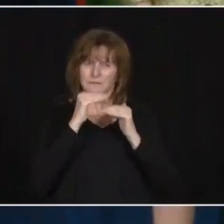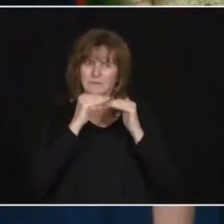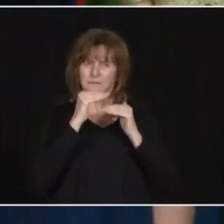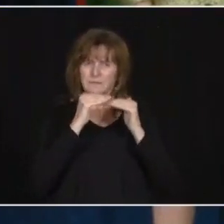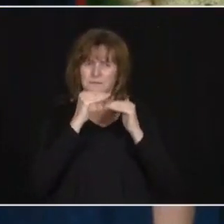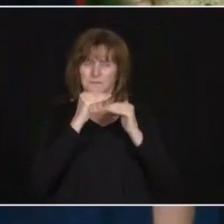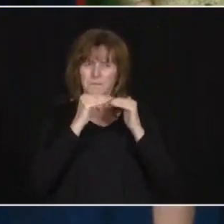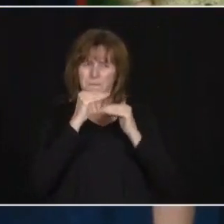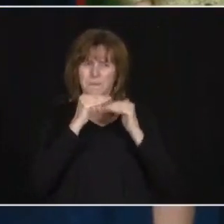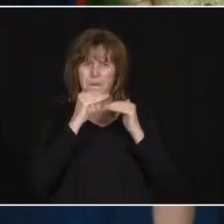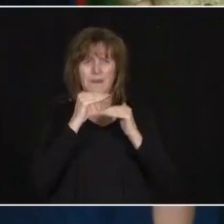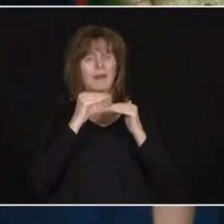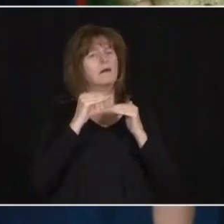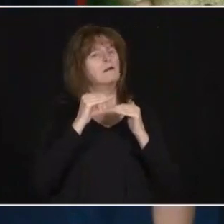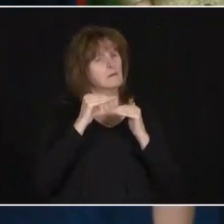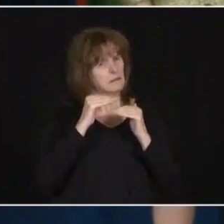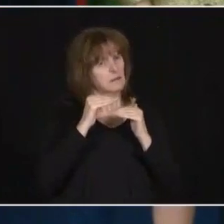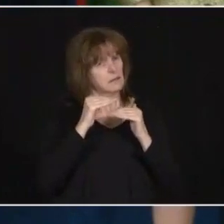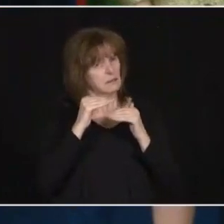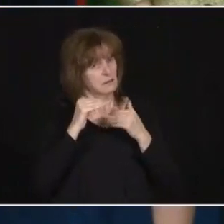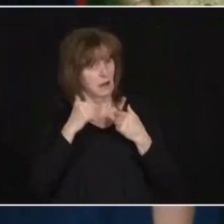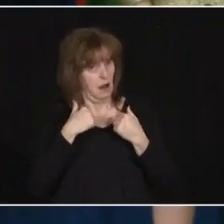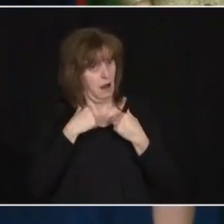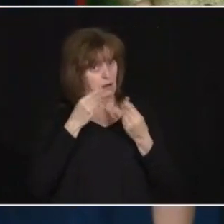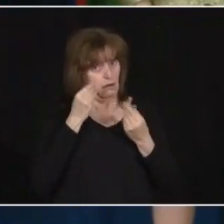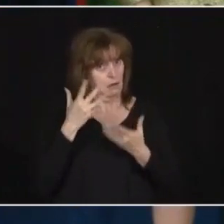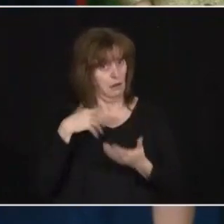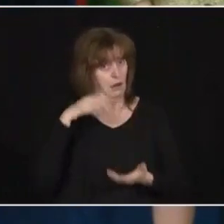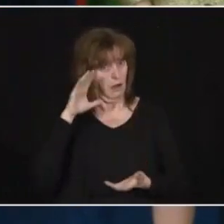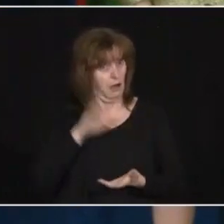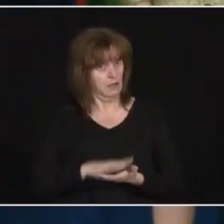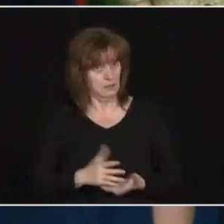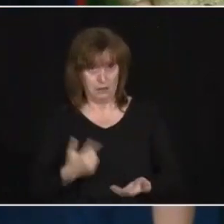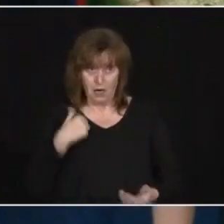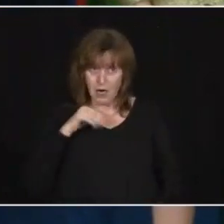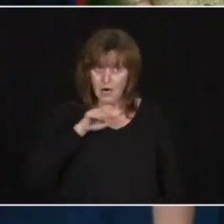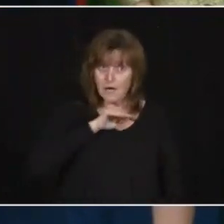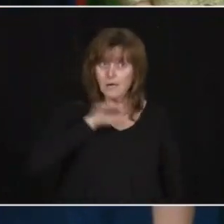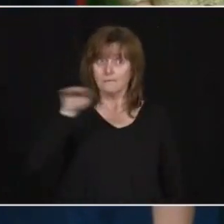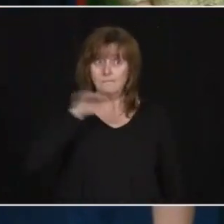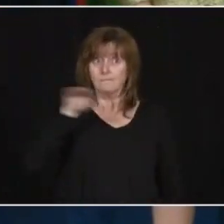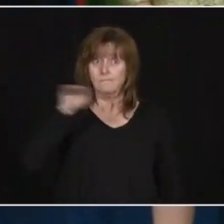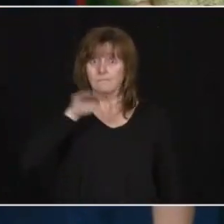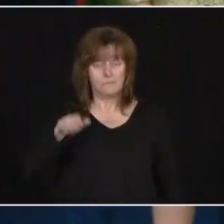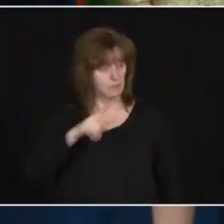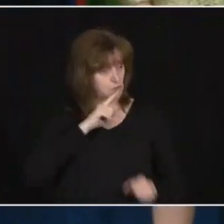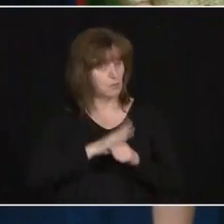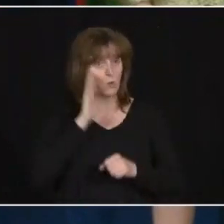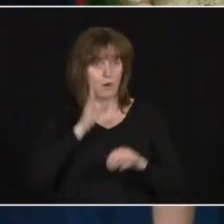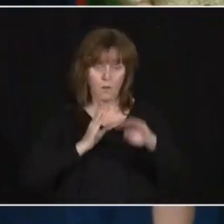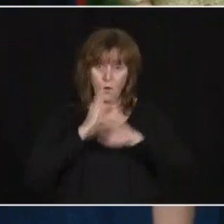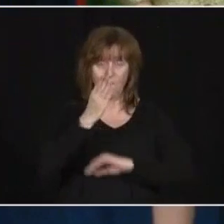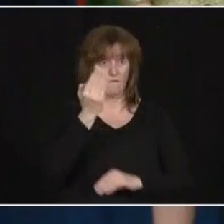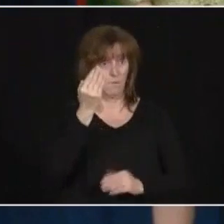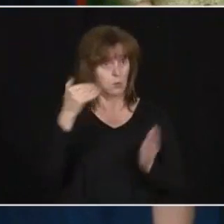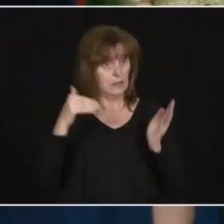just by a thousand yesterday. They promised -- believe me, I was all over it this morning. They absolutely promised it's